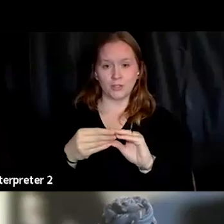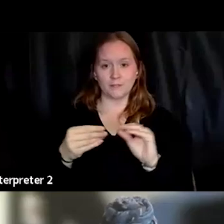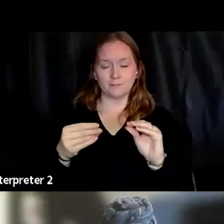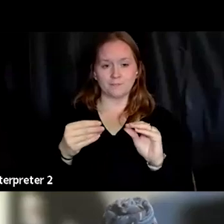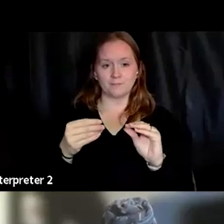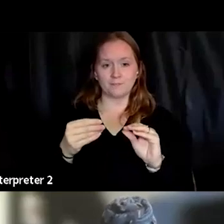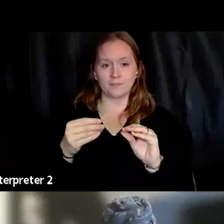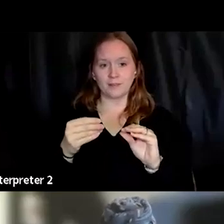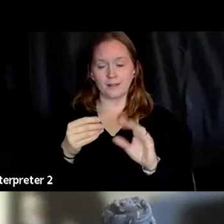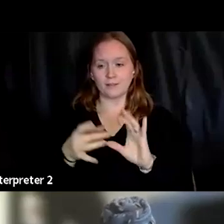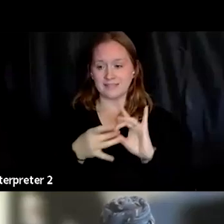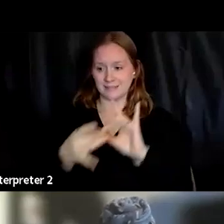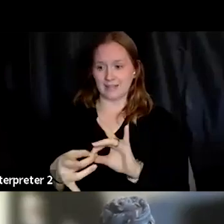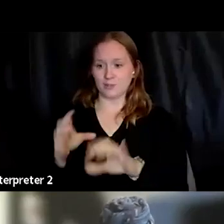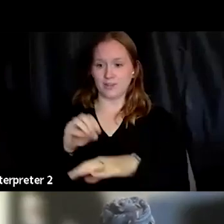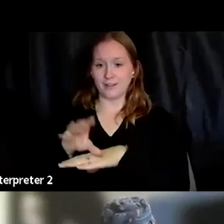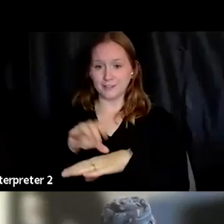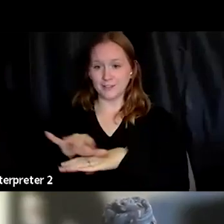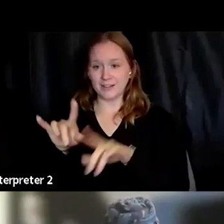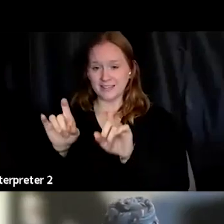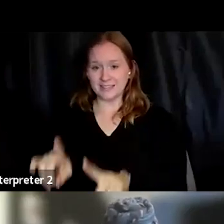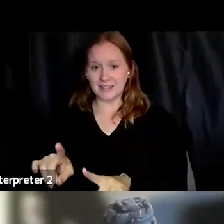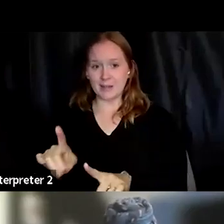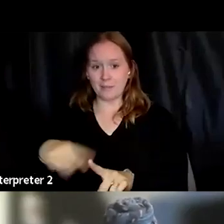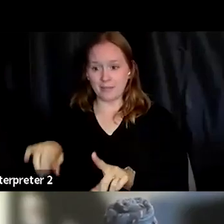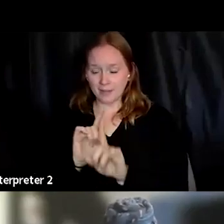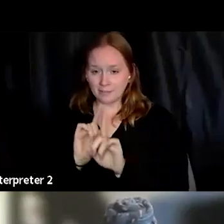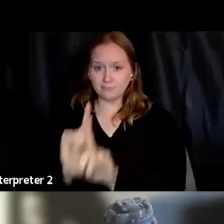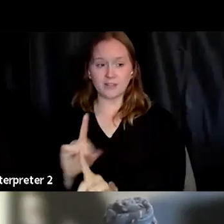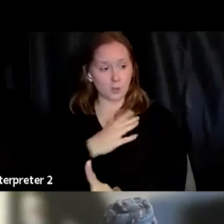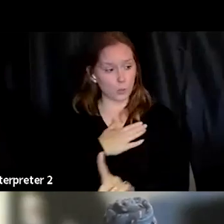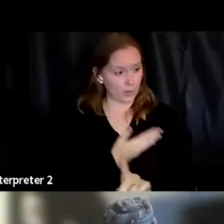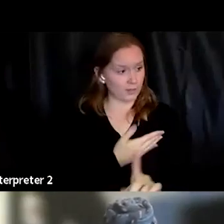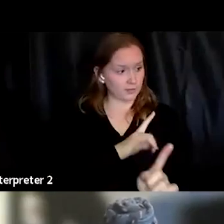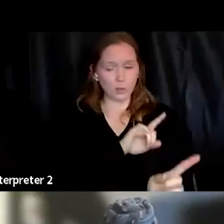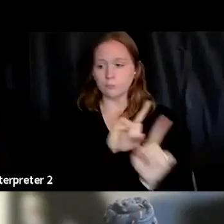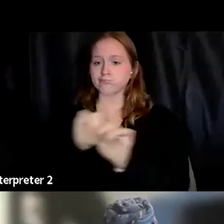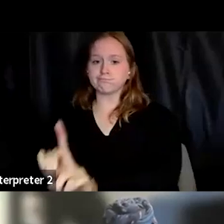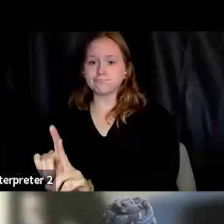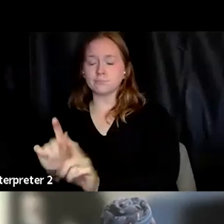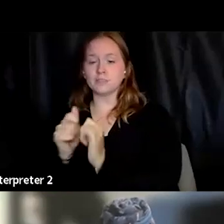that we were lucky enough that they went to with me, You know, they were willing to go, we went together, and went to this appointment.